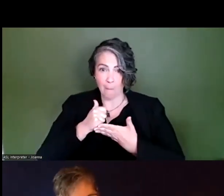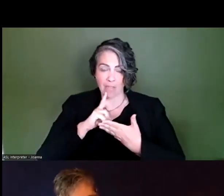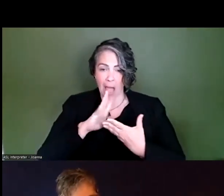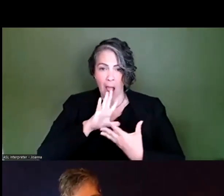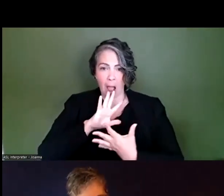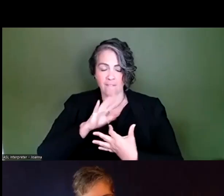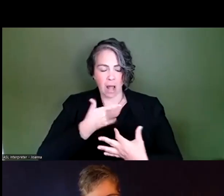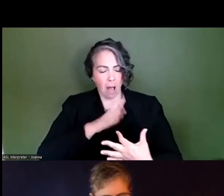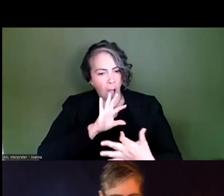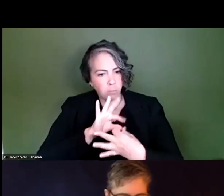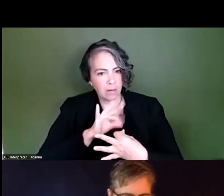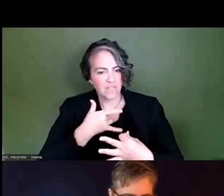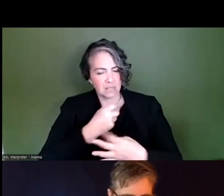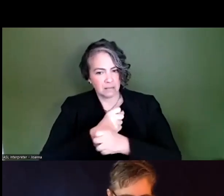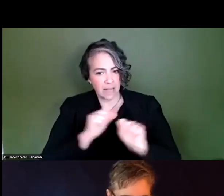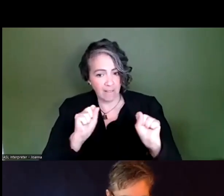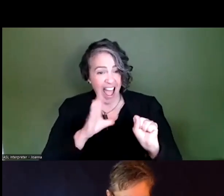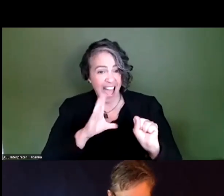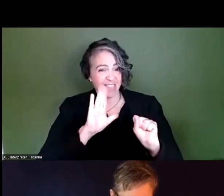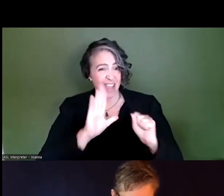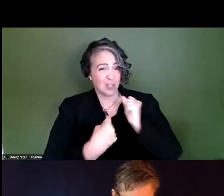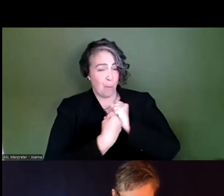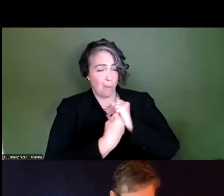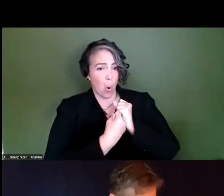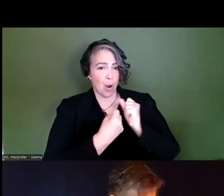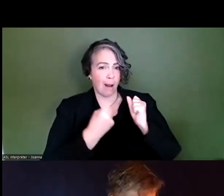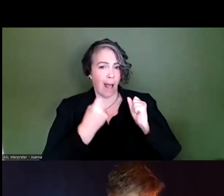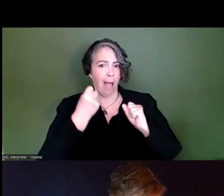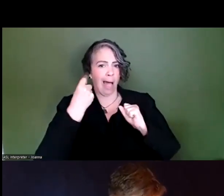to deliver trauma informed support, we're not going to be telling people what to do,